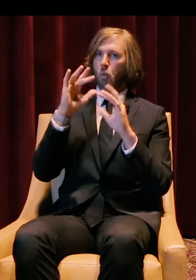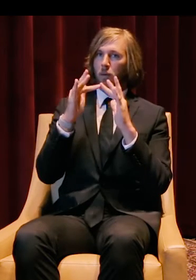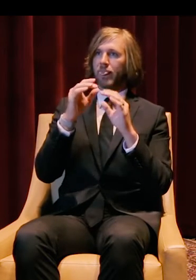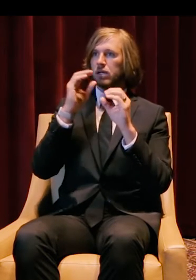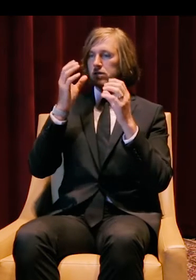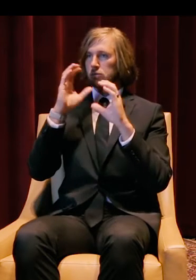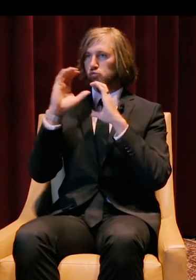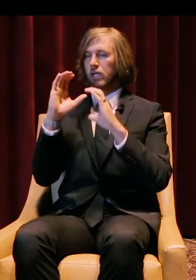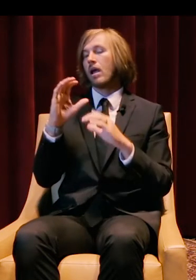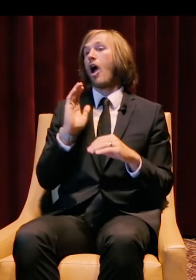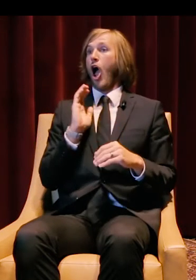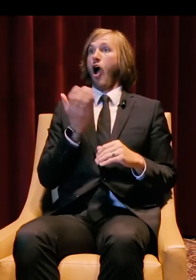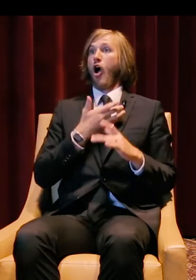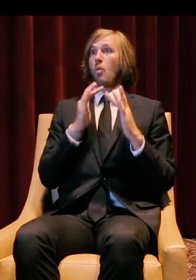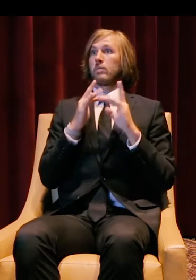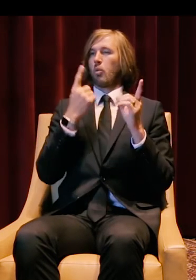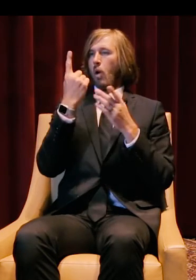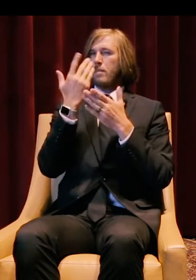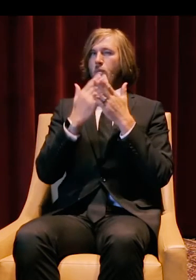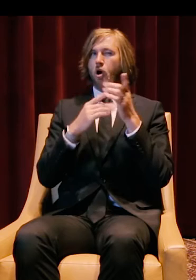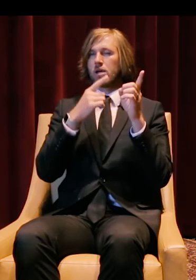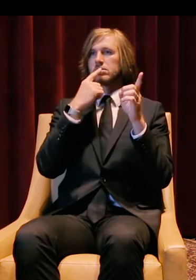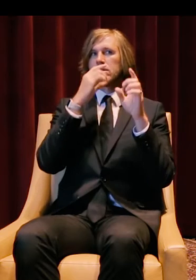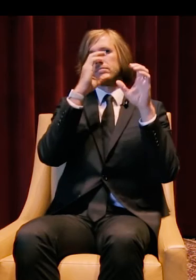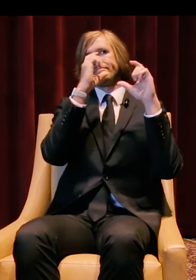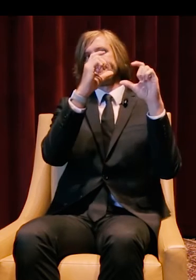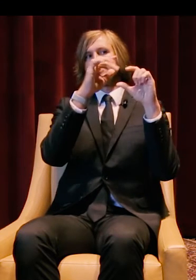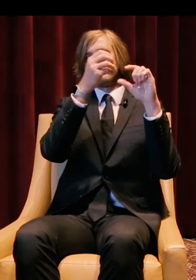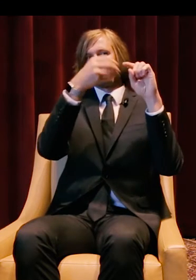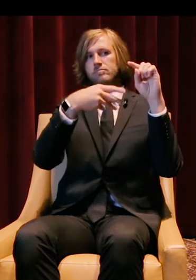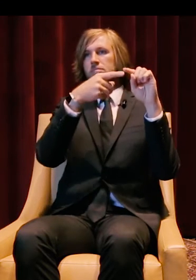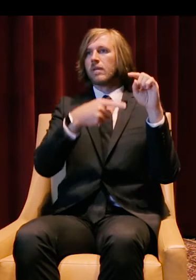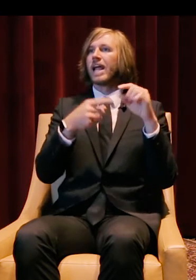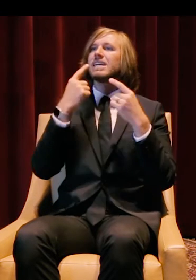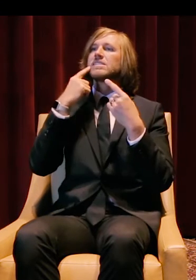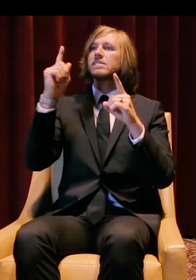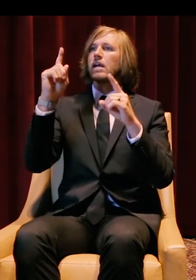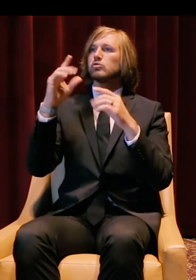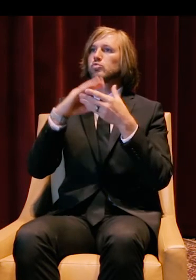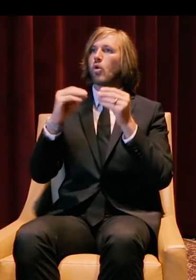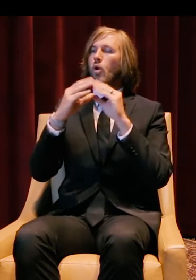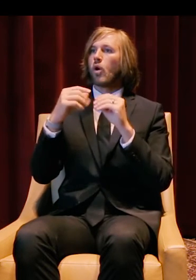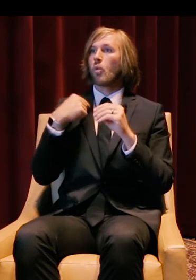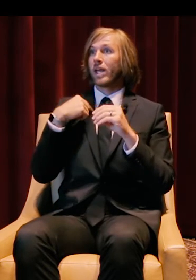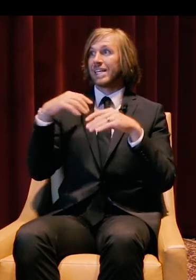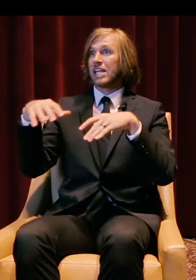On our website, there's one section of success stories. We've done things like taken over apartment buildings